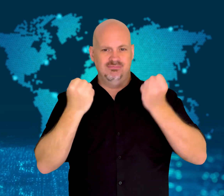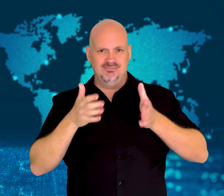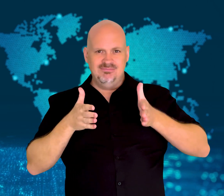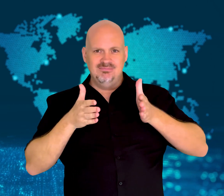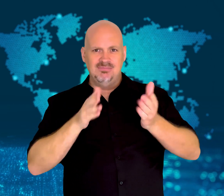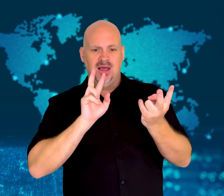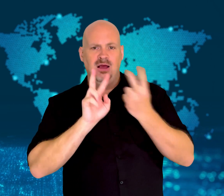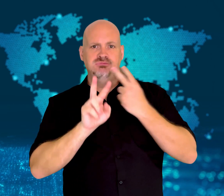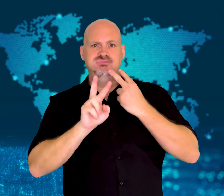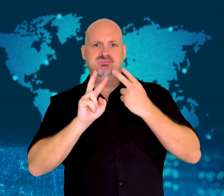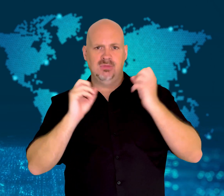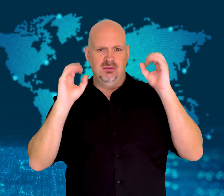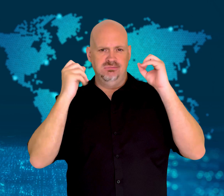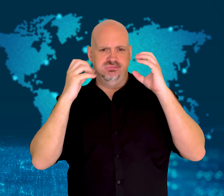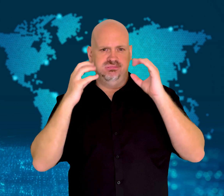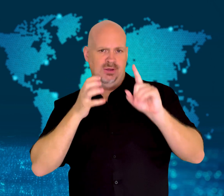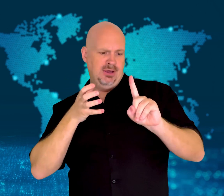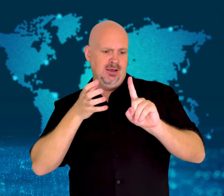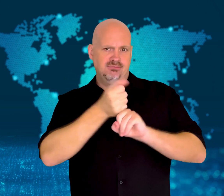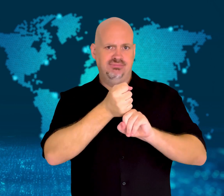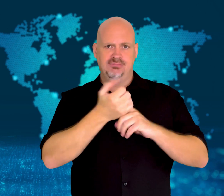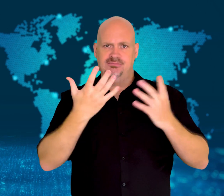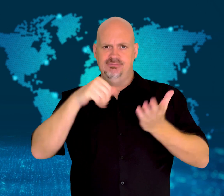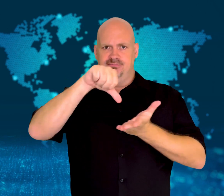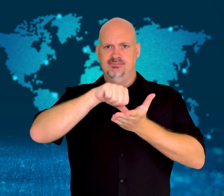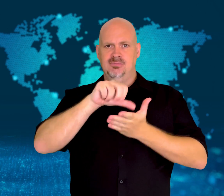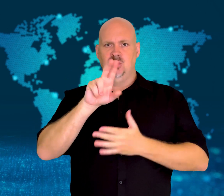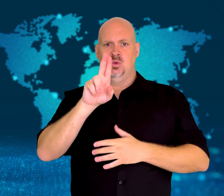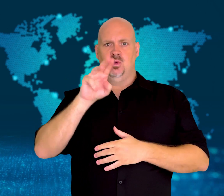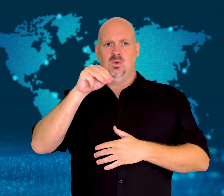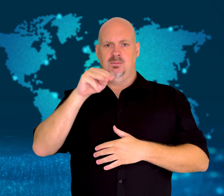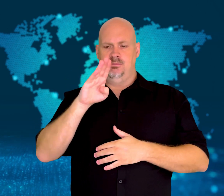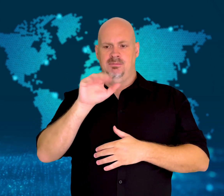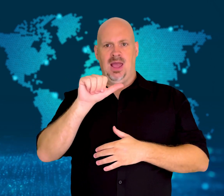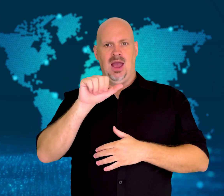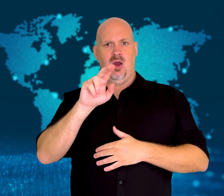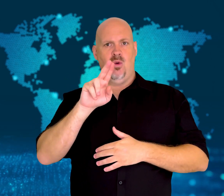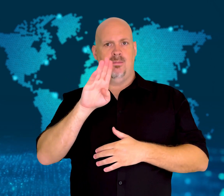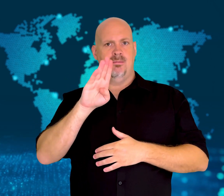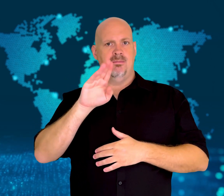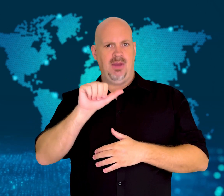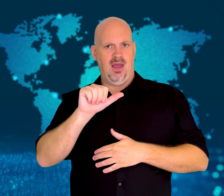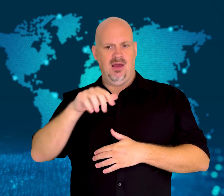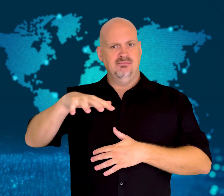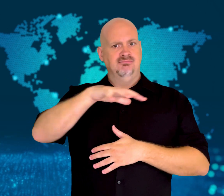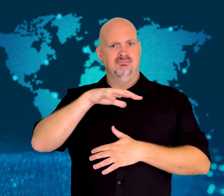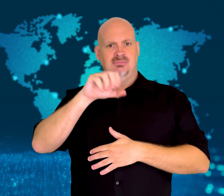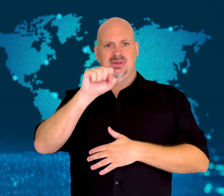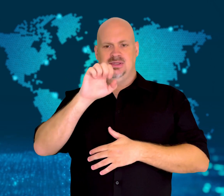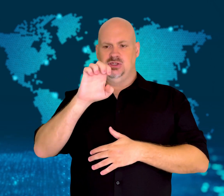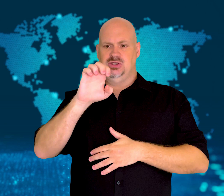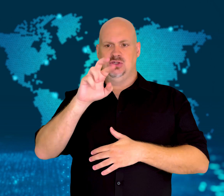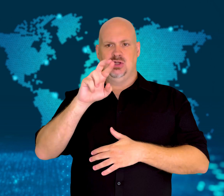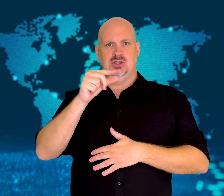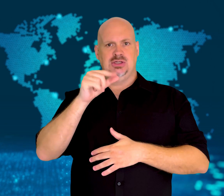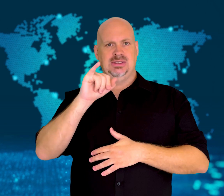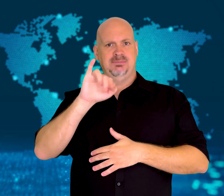in the town of Umbauba, the Brazilian state of Sergipe.